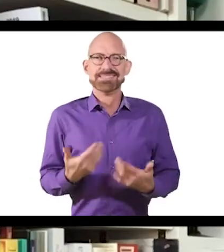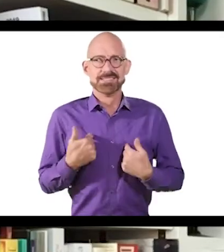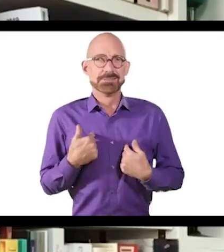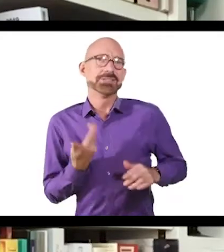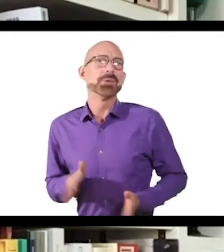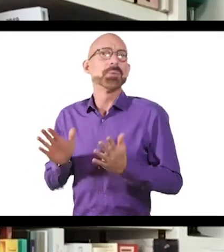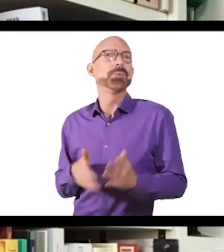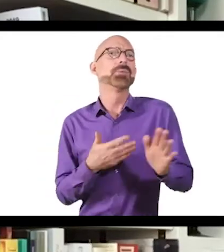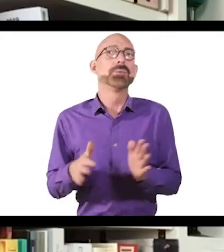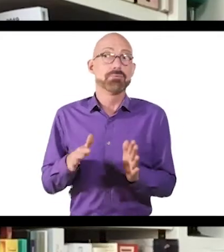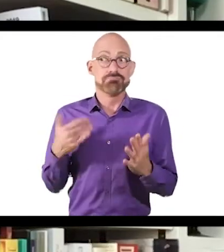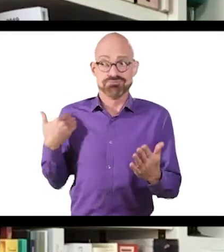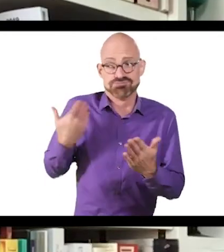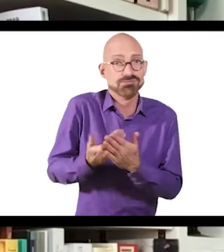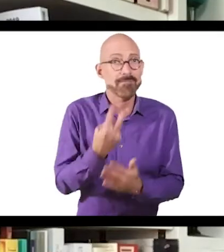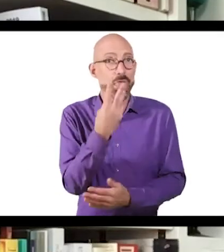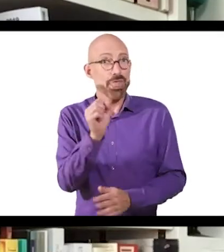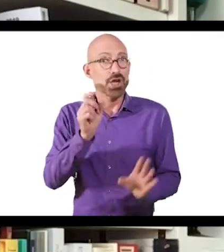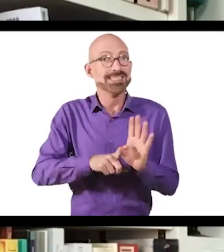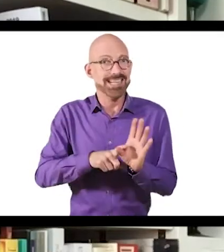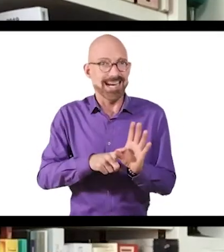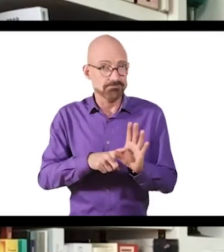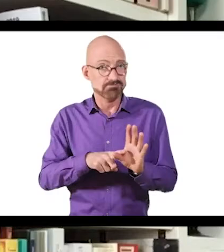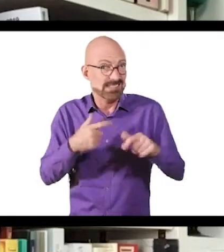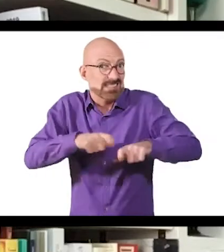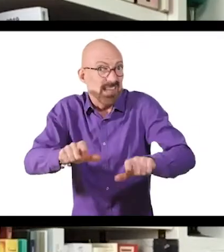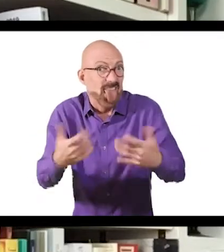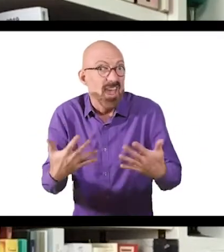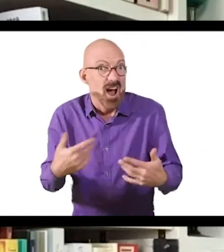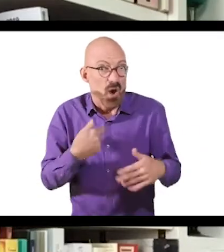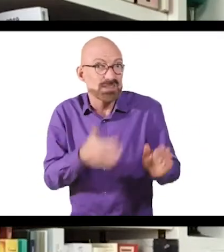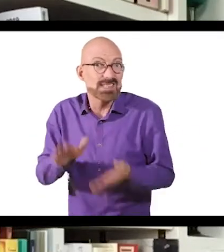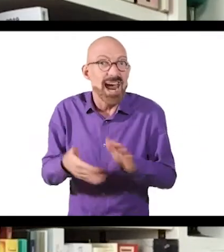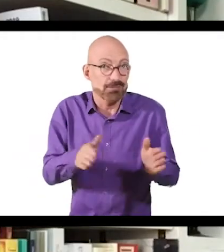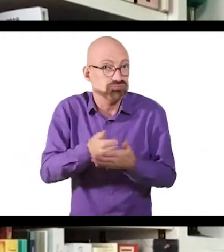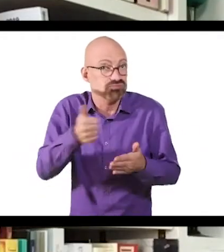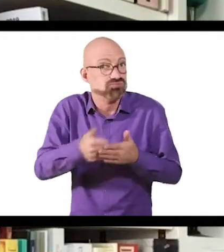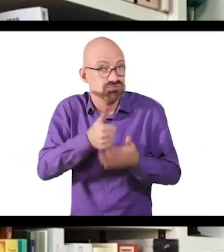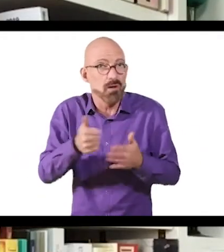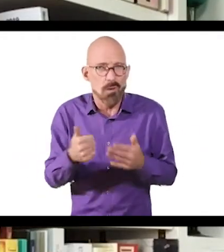and I love it 'cause it allows me... twirling and spinning and leaping and jumping. It allows me to be completely myself.